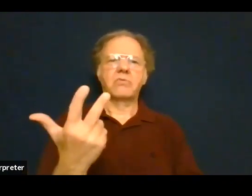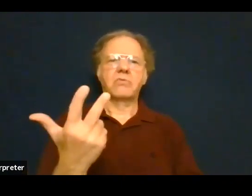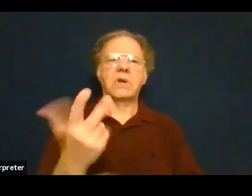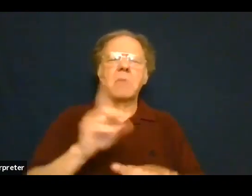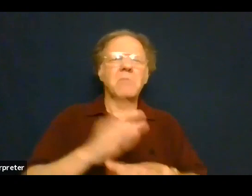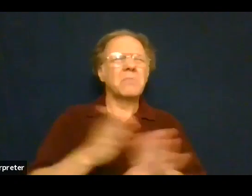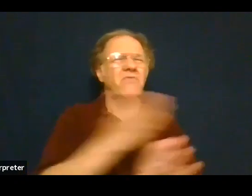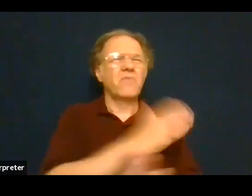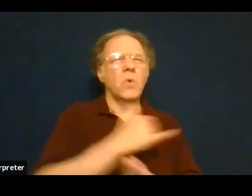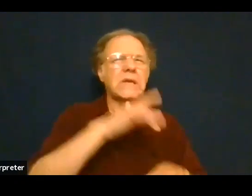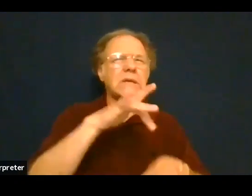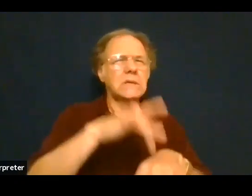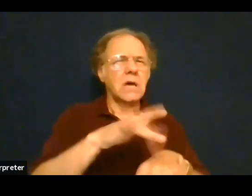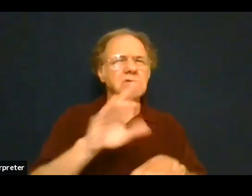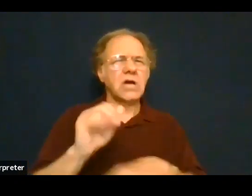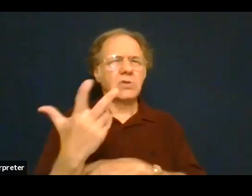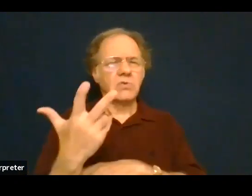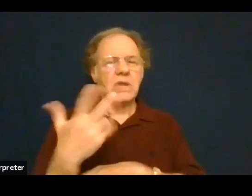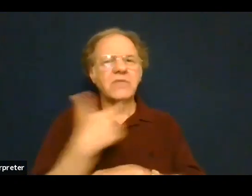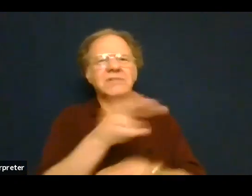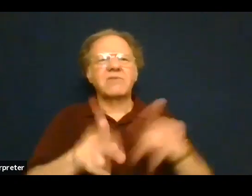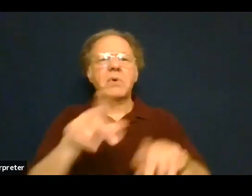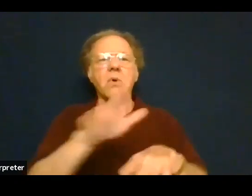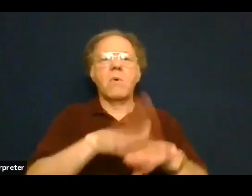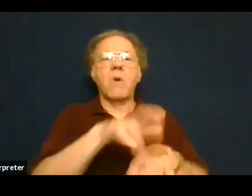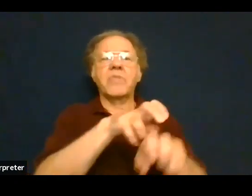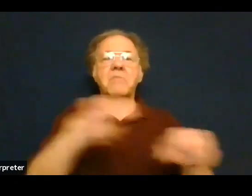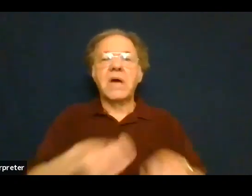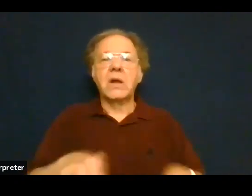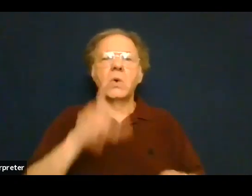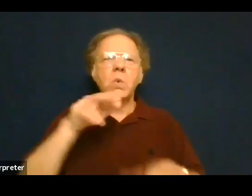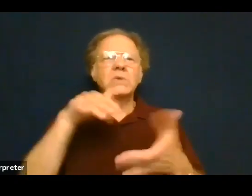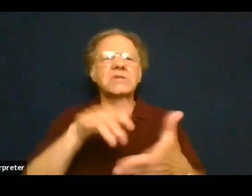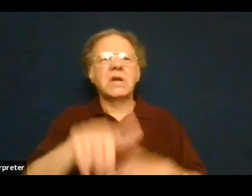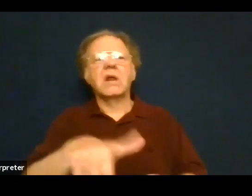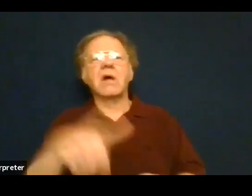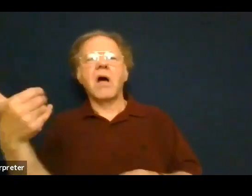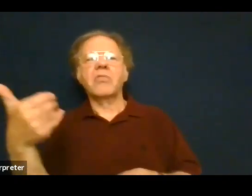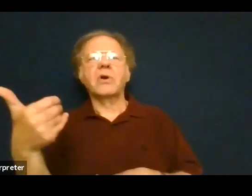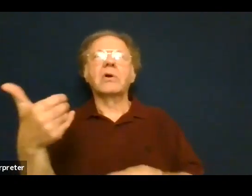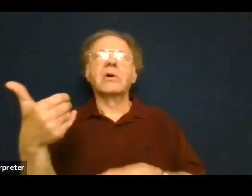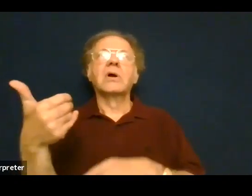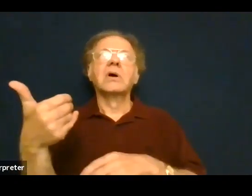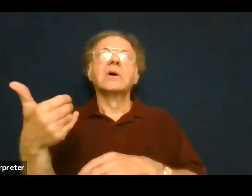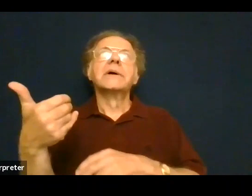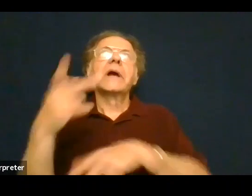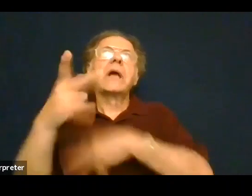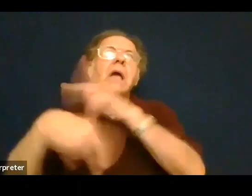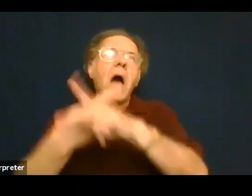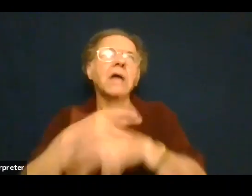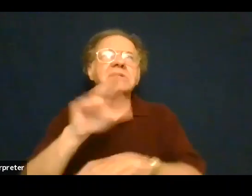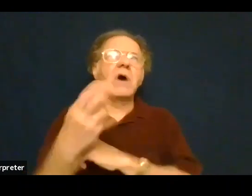there's several people on the panel actually studying other forms of USH1. So Jen or David, if you had things